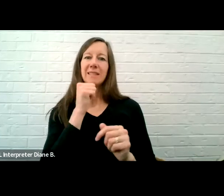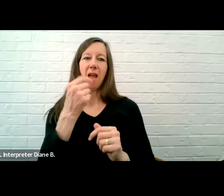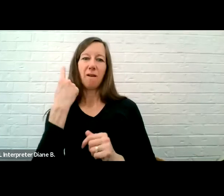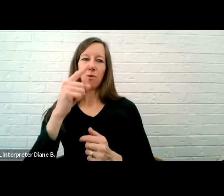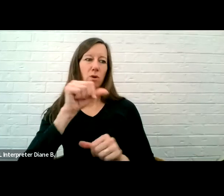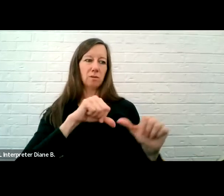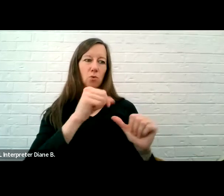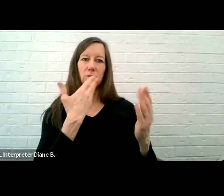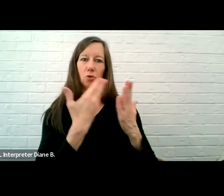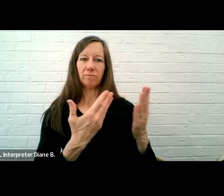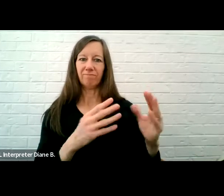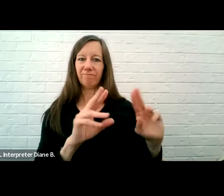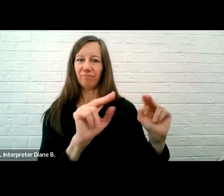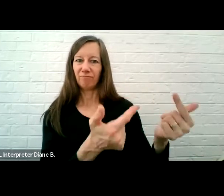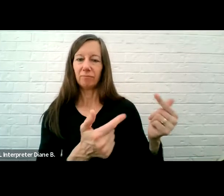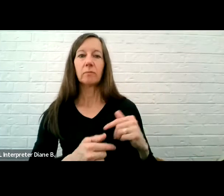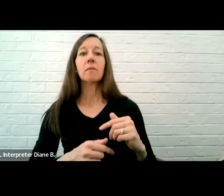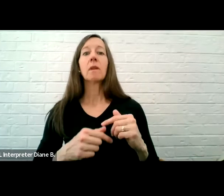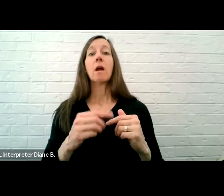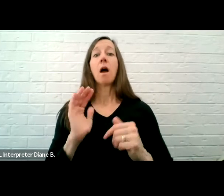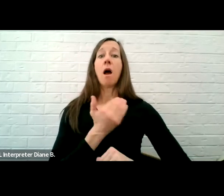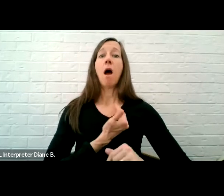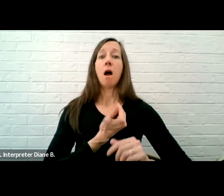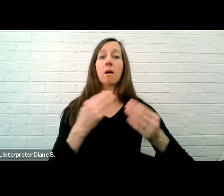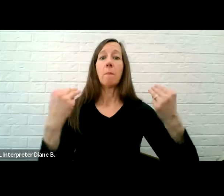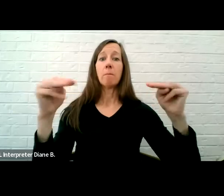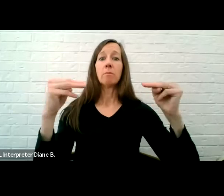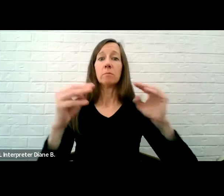The changing housing market has increasingly made housing unaffordable.